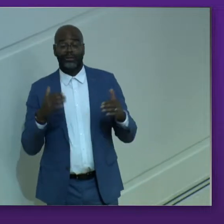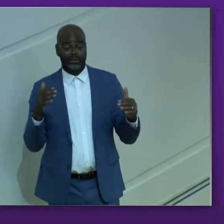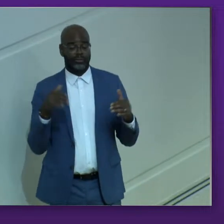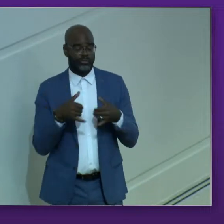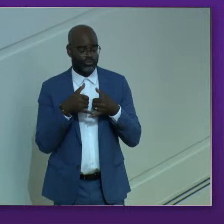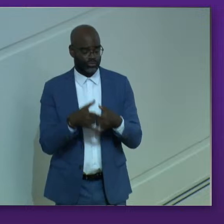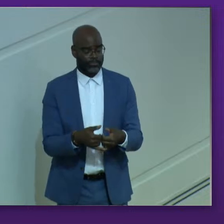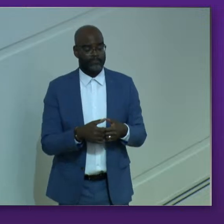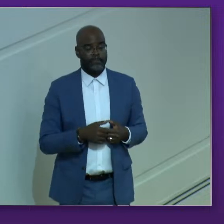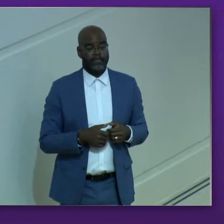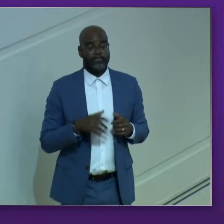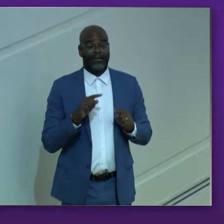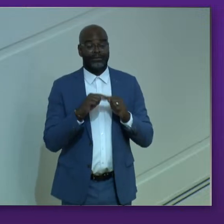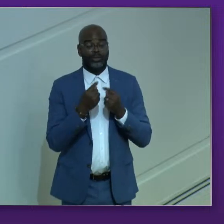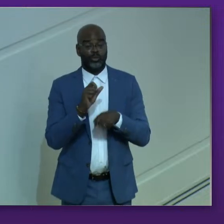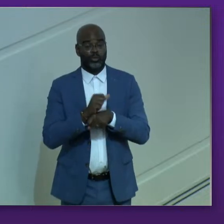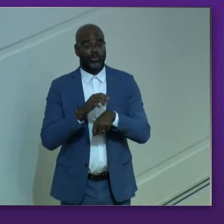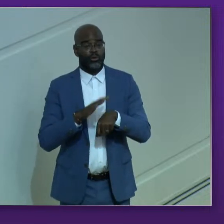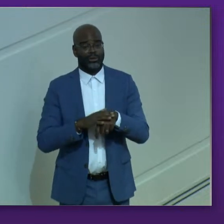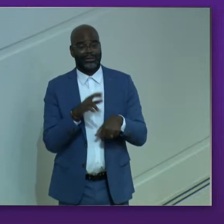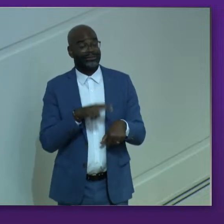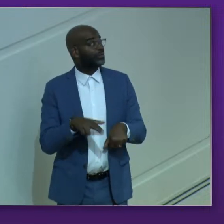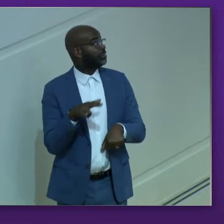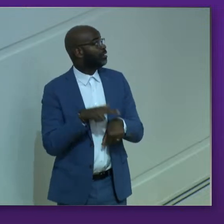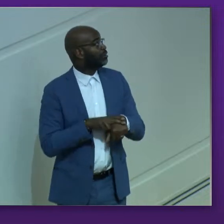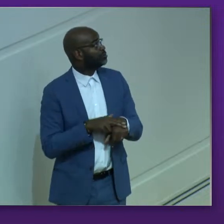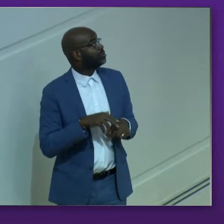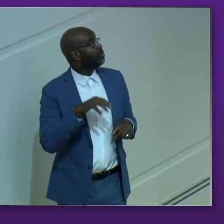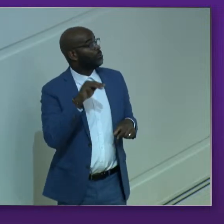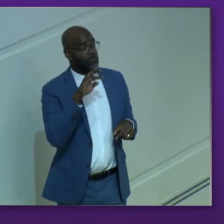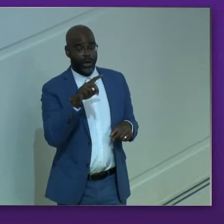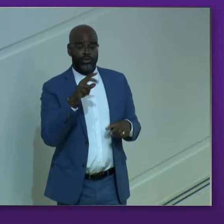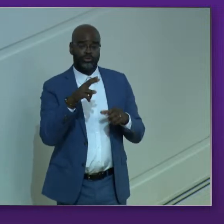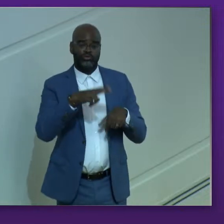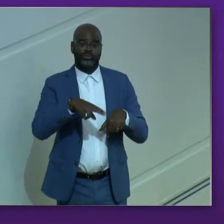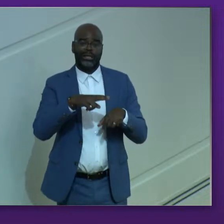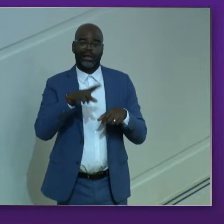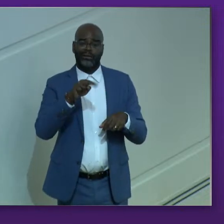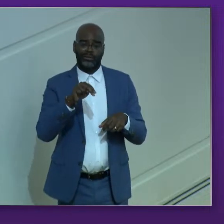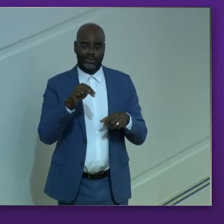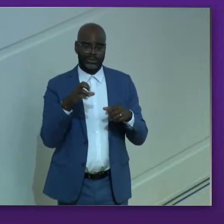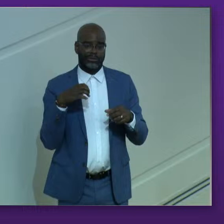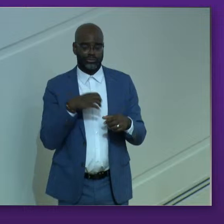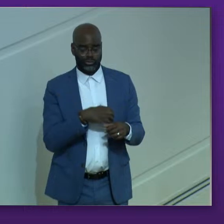VIEW. PARTNERS SUCH AS GAITHERSBURG GERMANTOWN CHAMBER OF COMMERCE